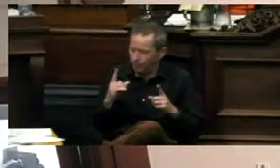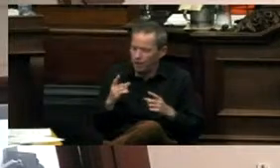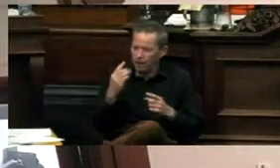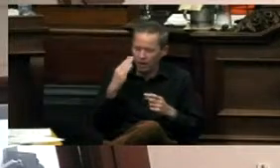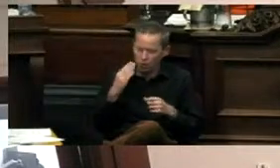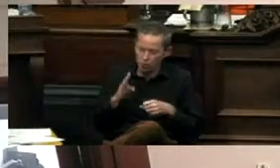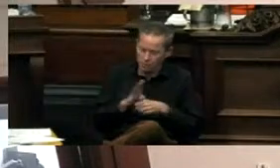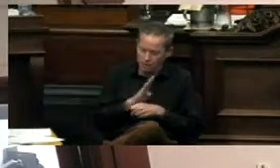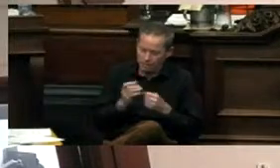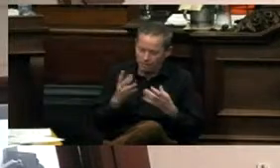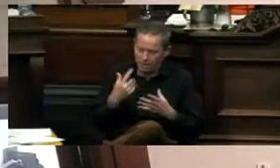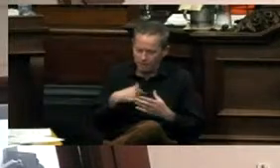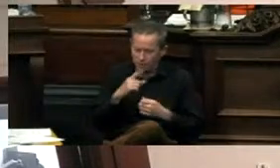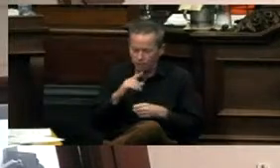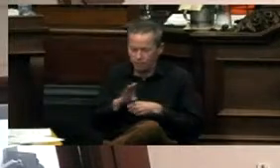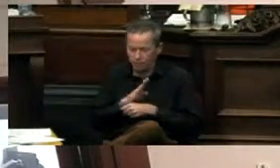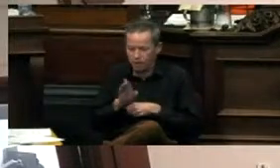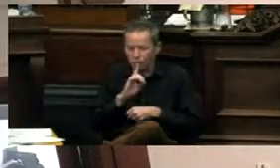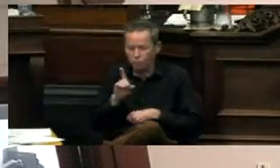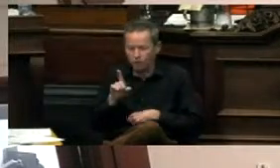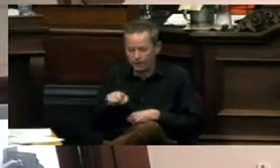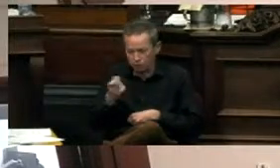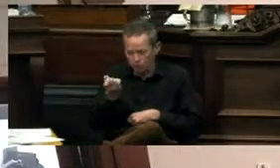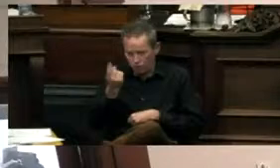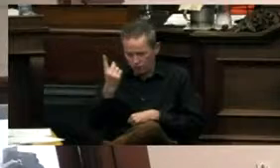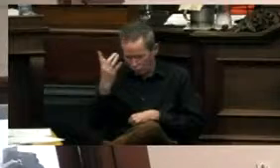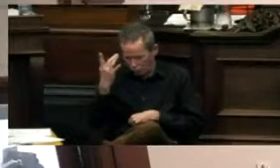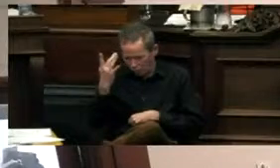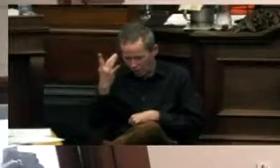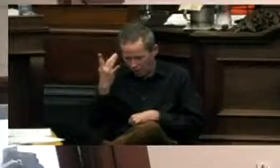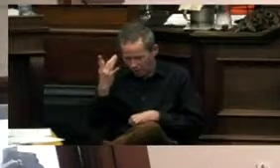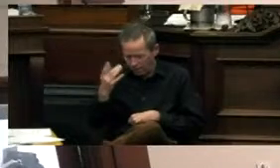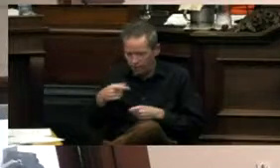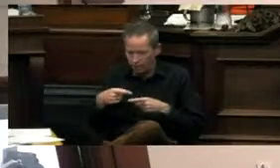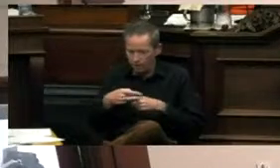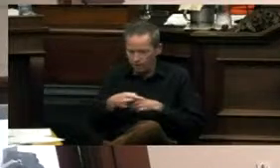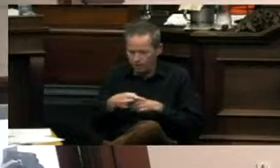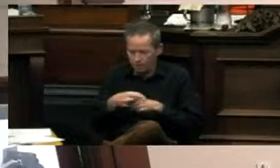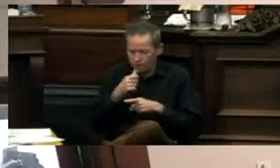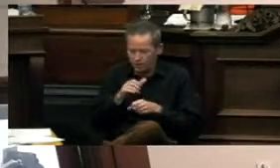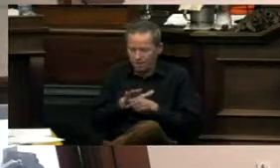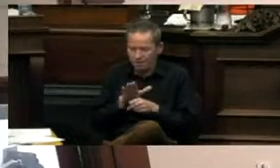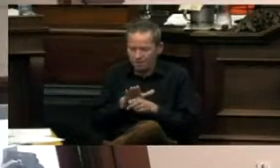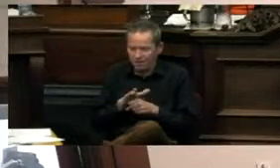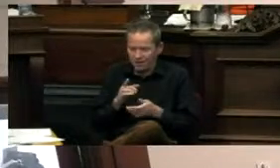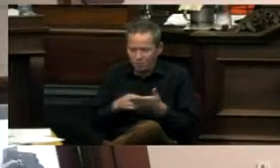conflicts, that we make work. I know you're extremely busy. Many